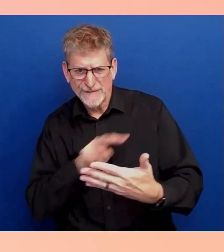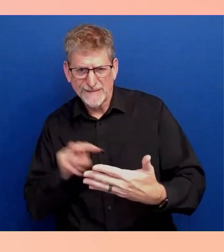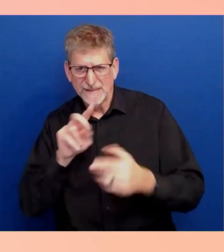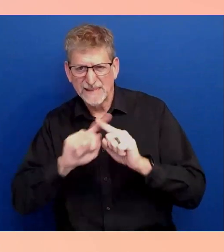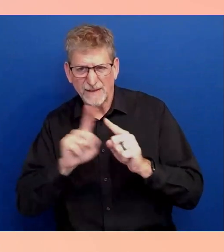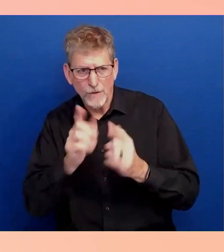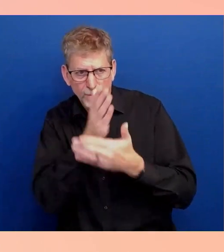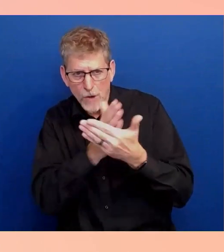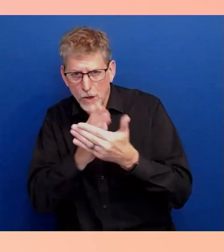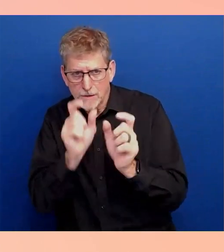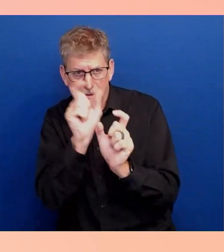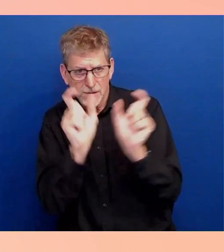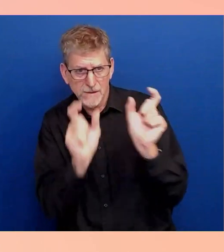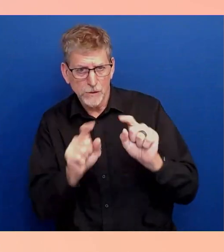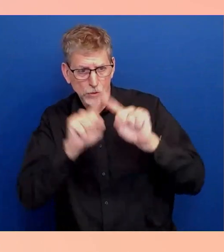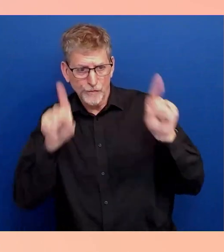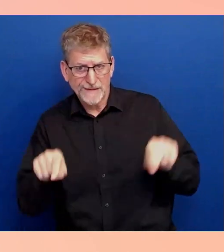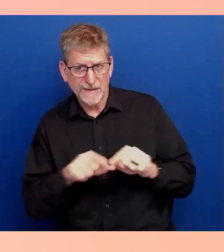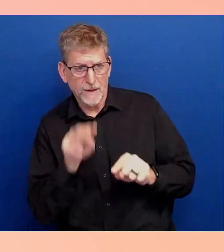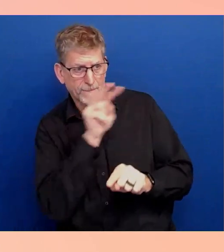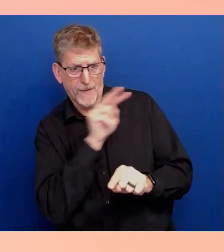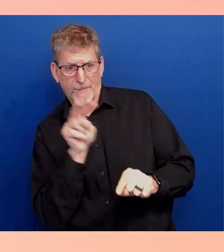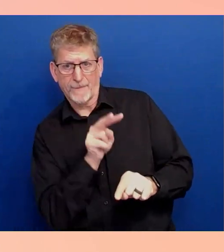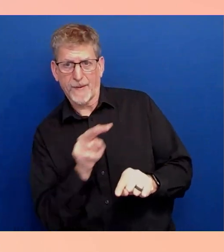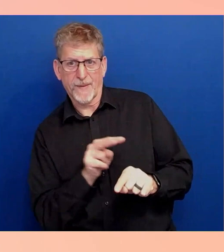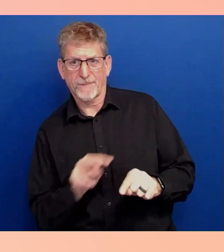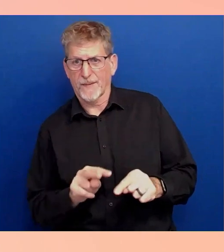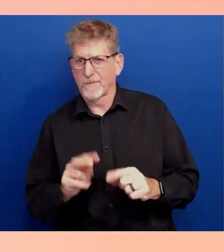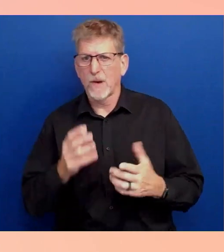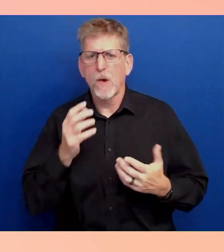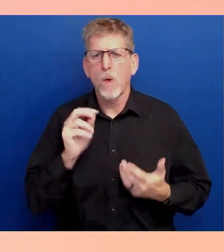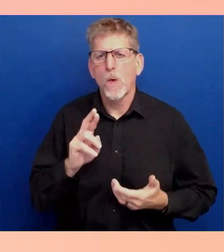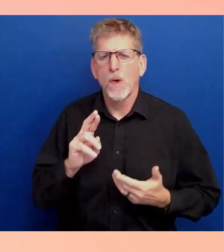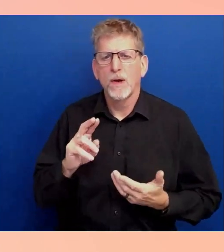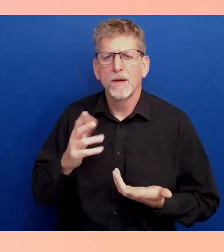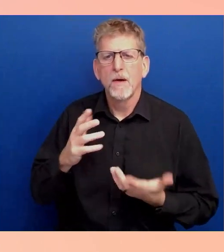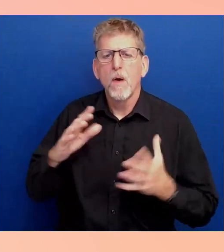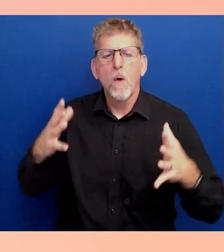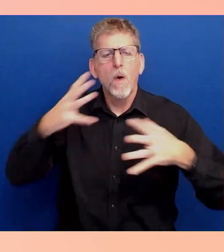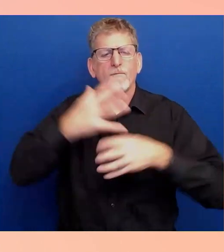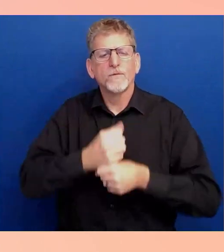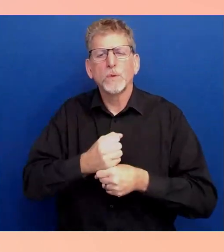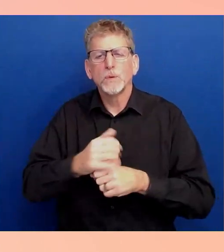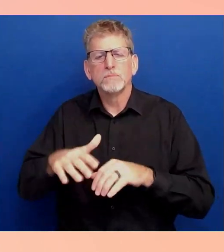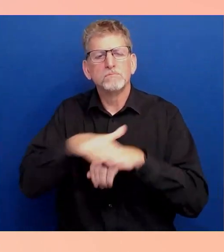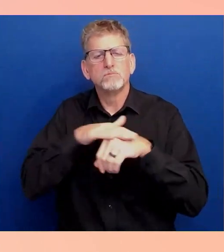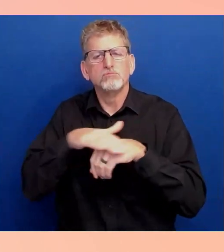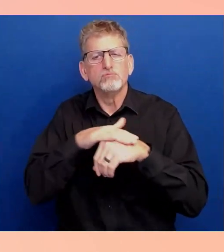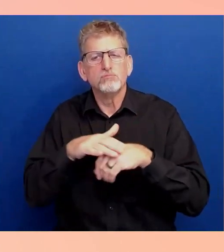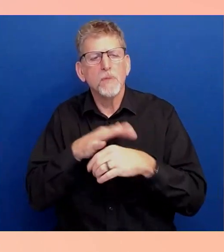a high level overview of the options available. As a blind screen reader user,